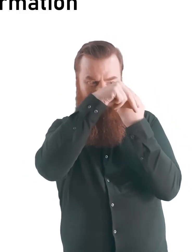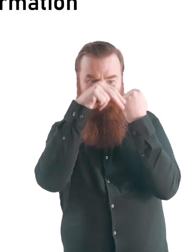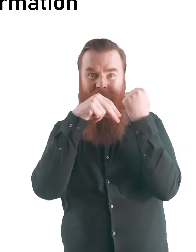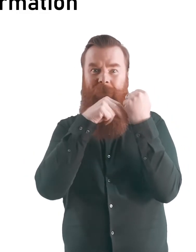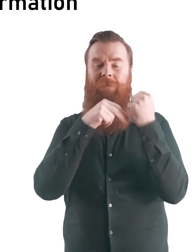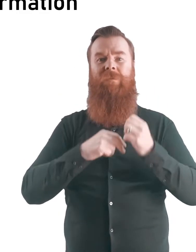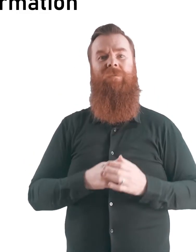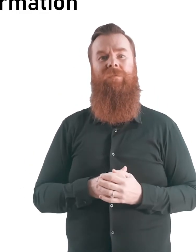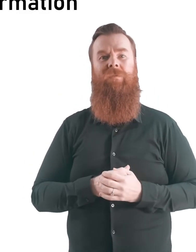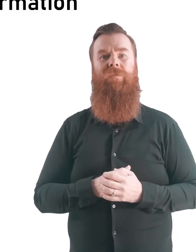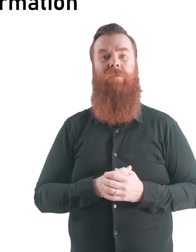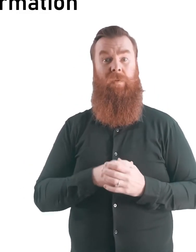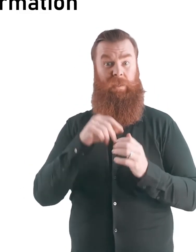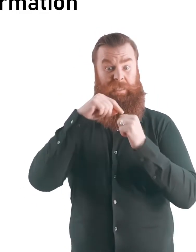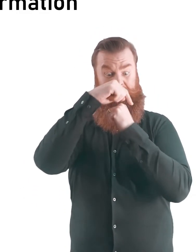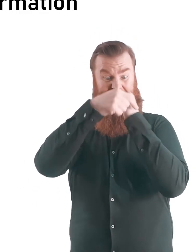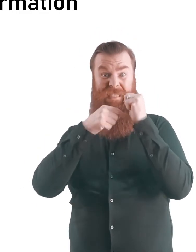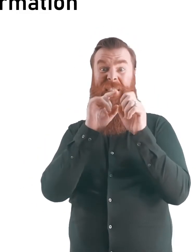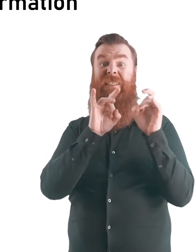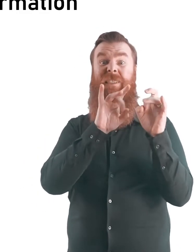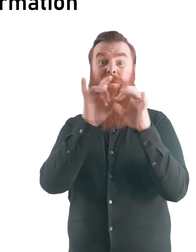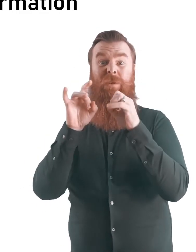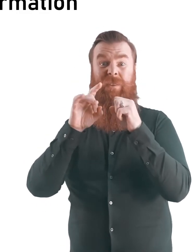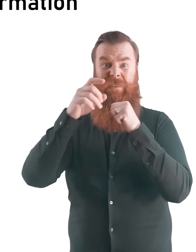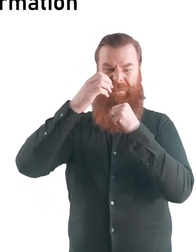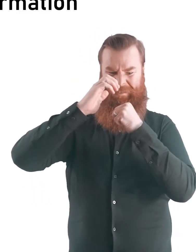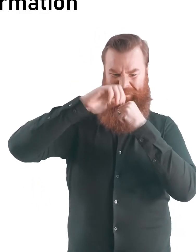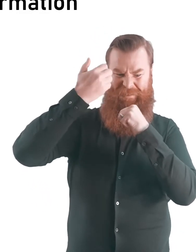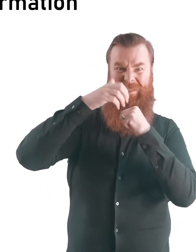The tooth decay is then cut out of the tooth.